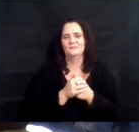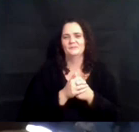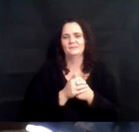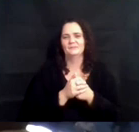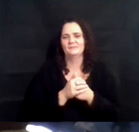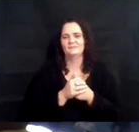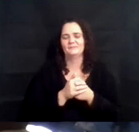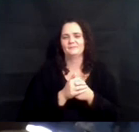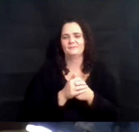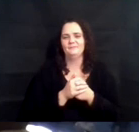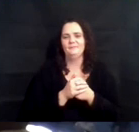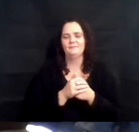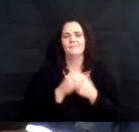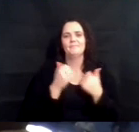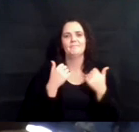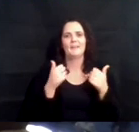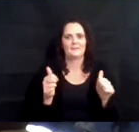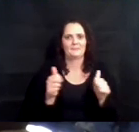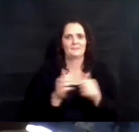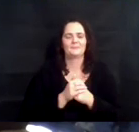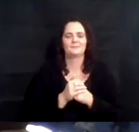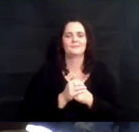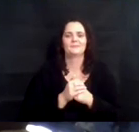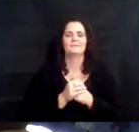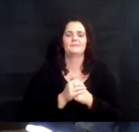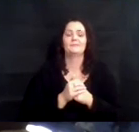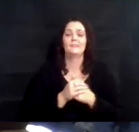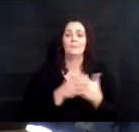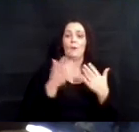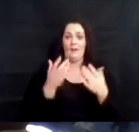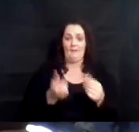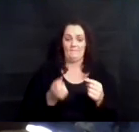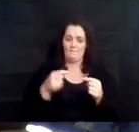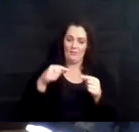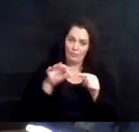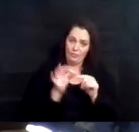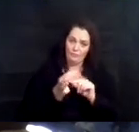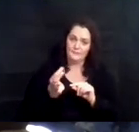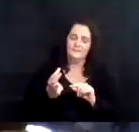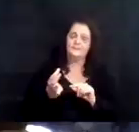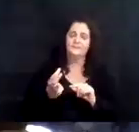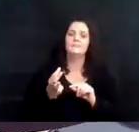There we go, got it! Okay, so I have my needle threaded there. Okay, let's switch back.